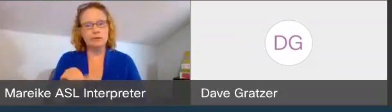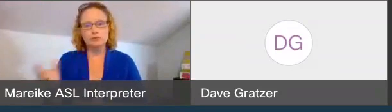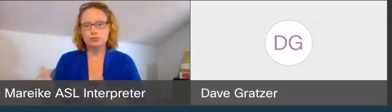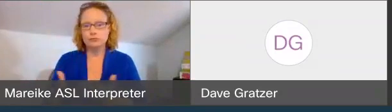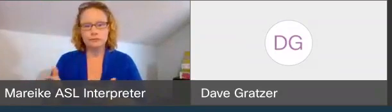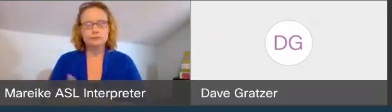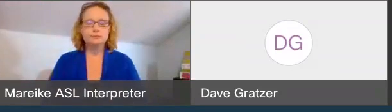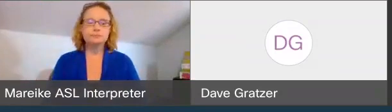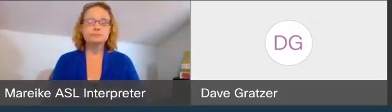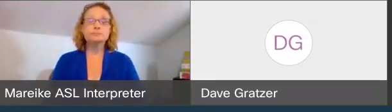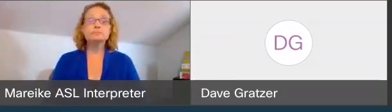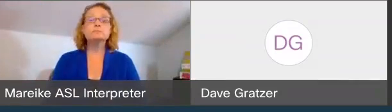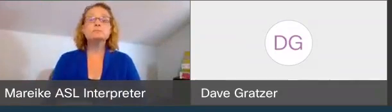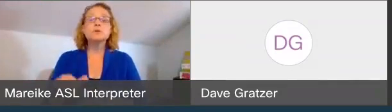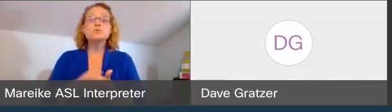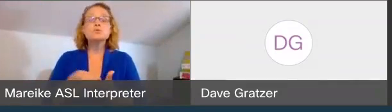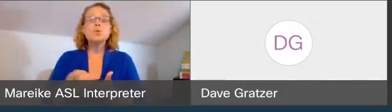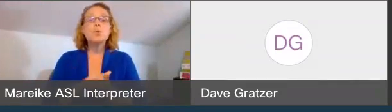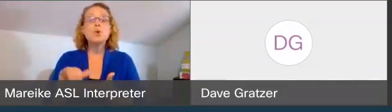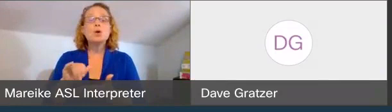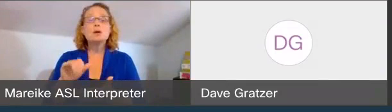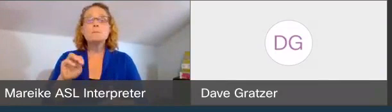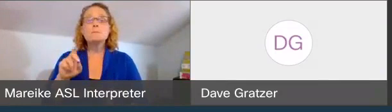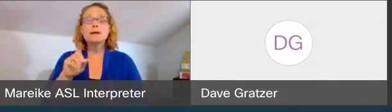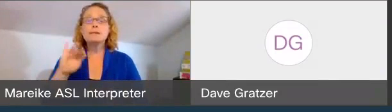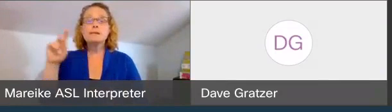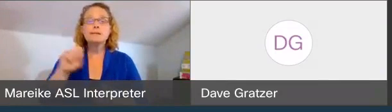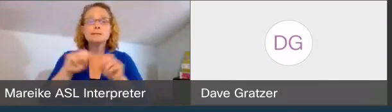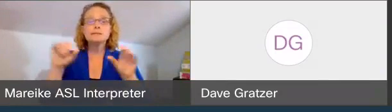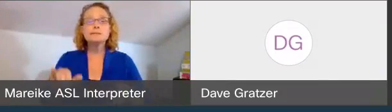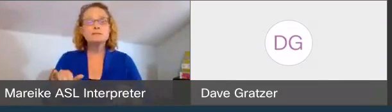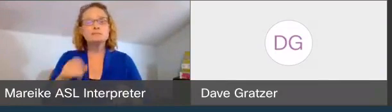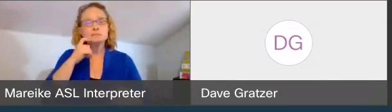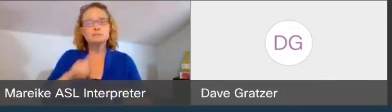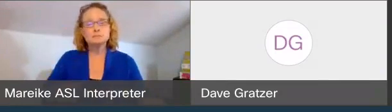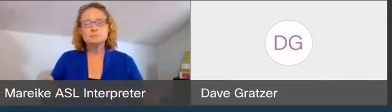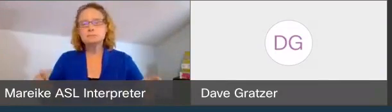In New York our Medicaid system went under a transition in October, 2015